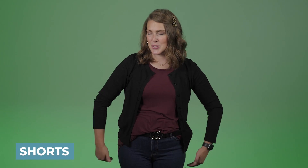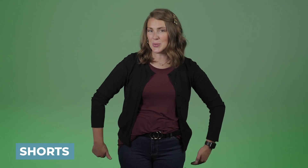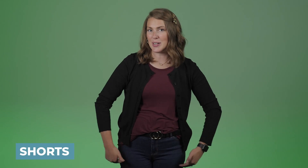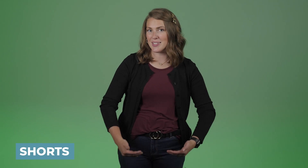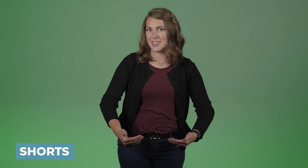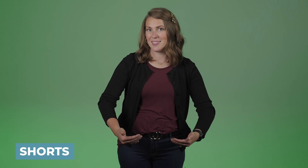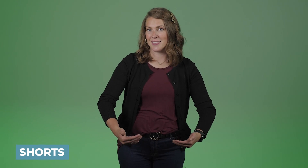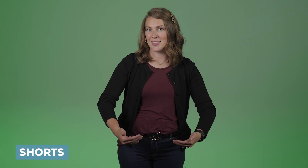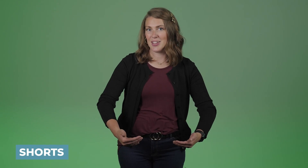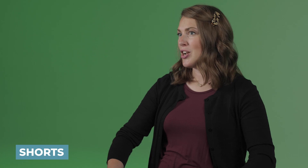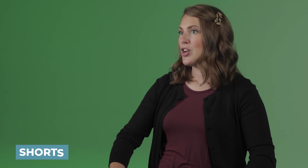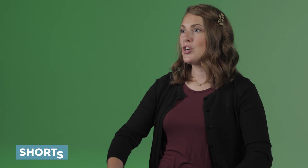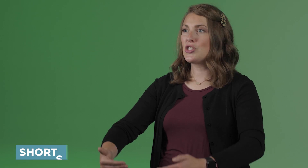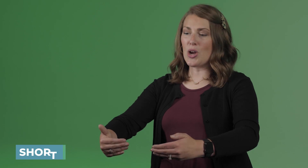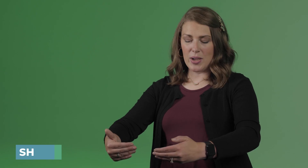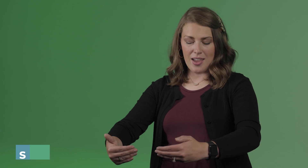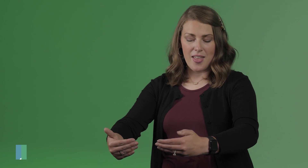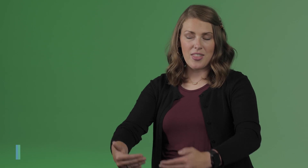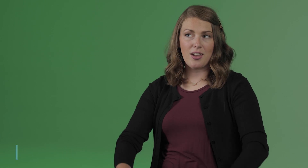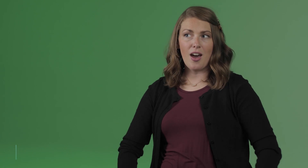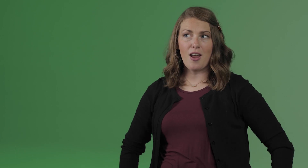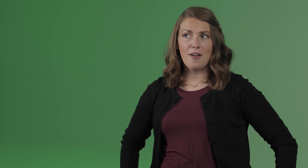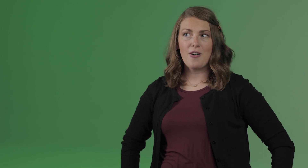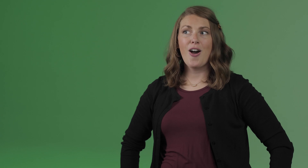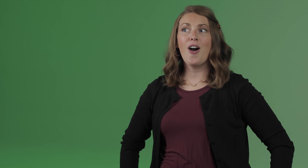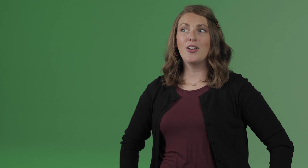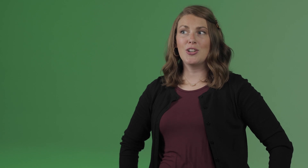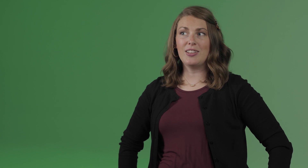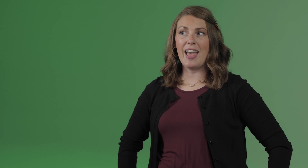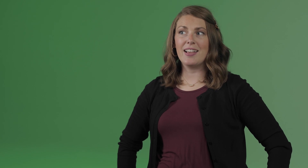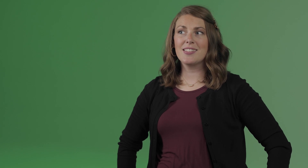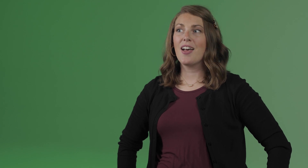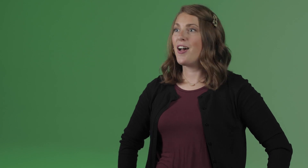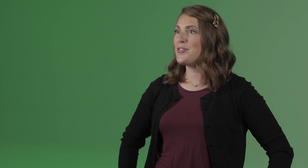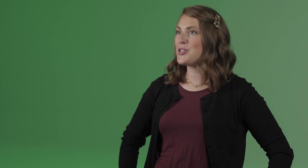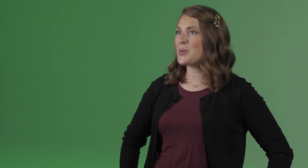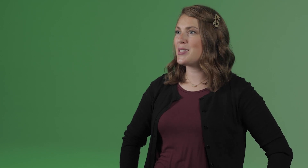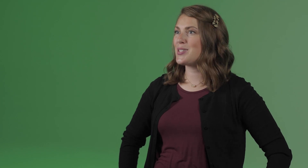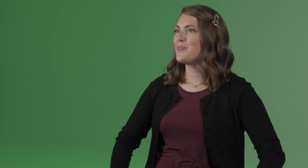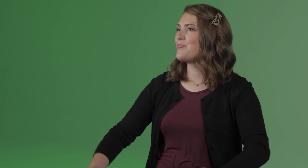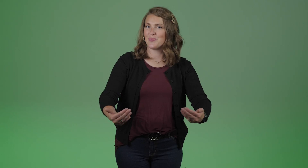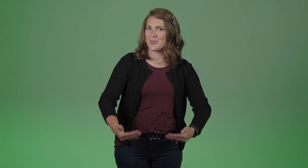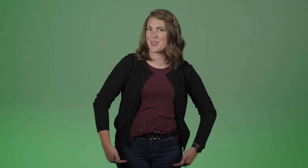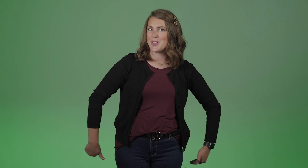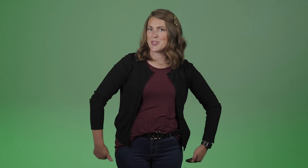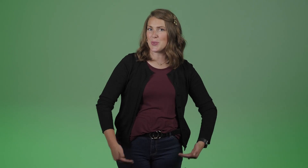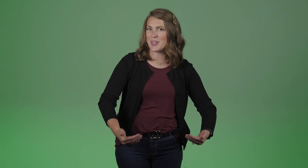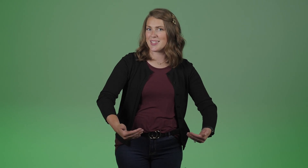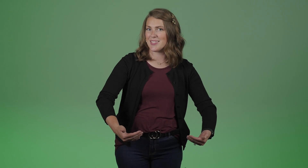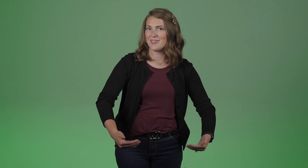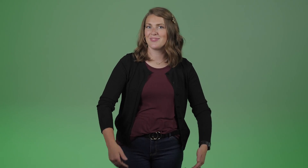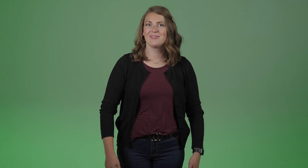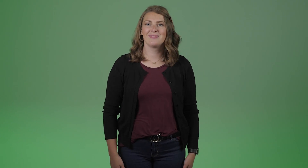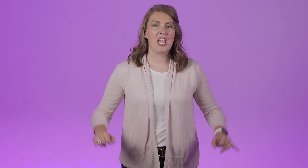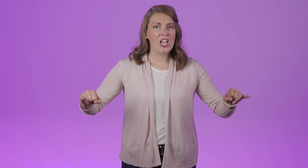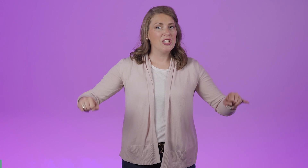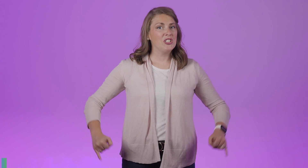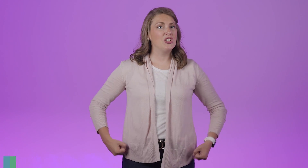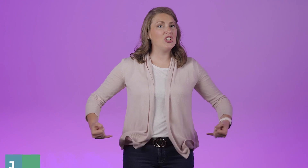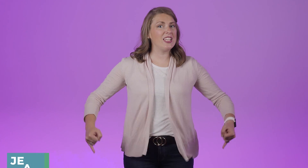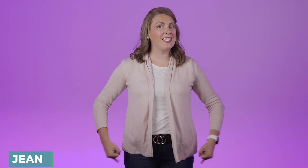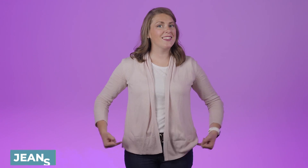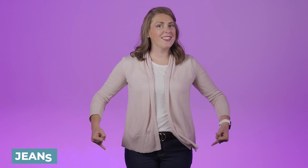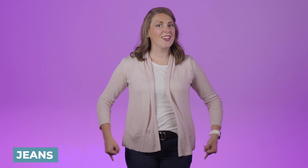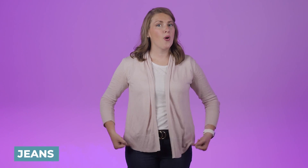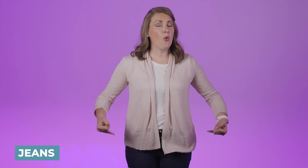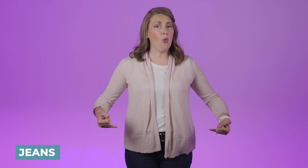shorts,' you're showing the cut off on your legs of the shorts 'shorts.' 'Jeans or